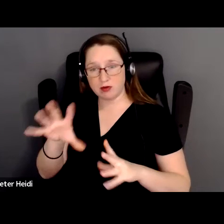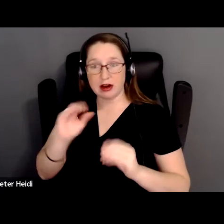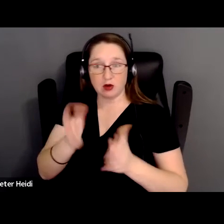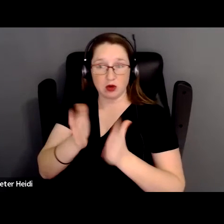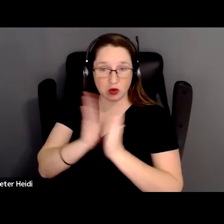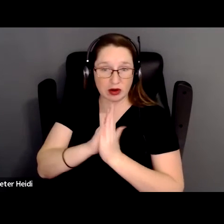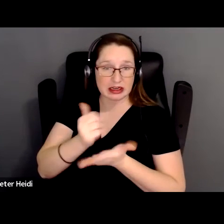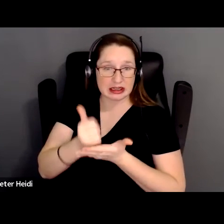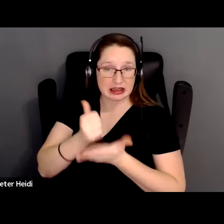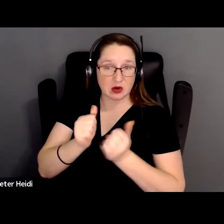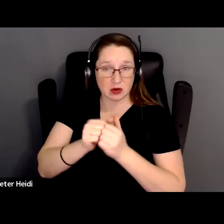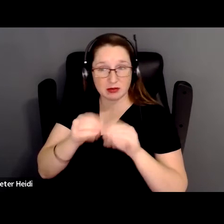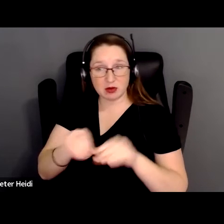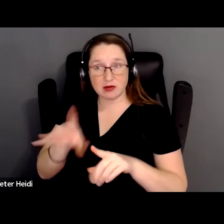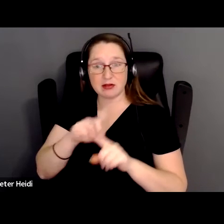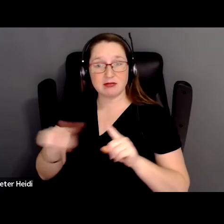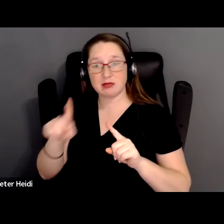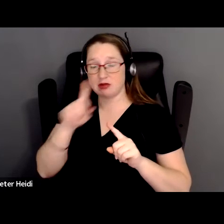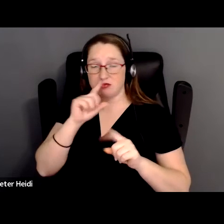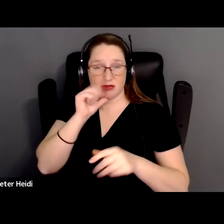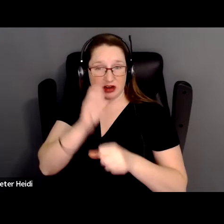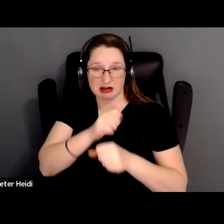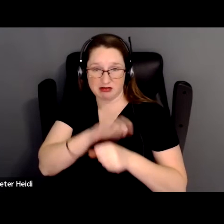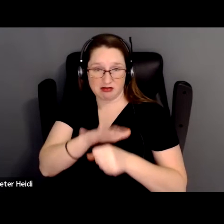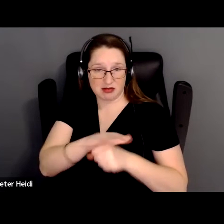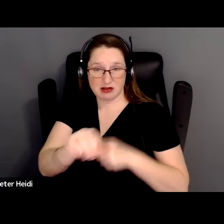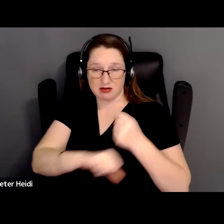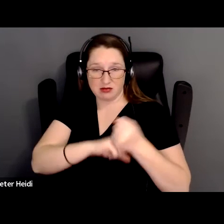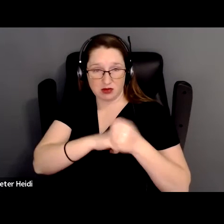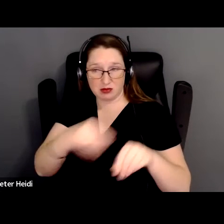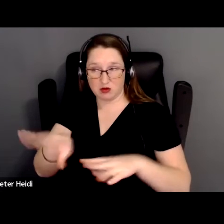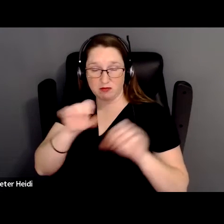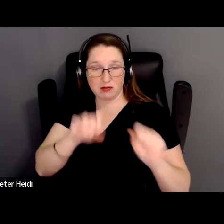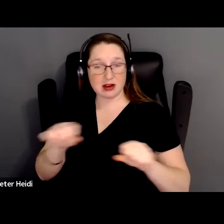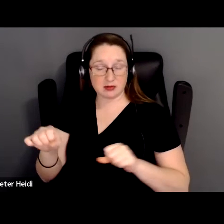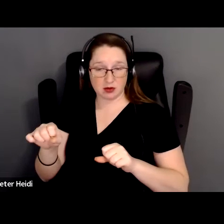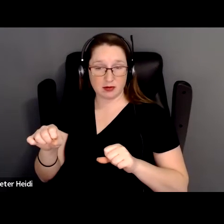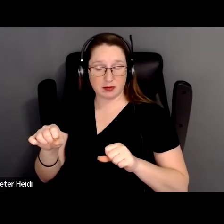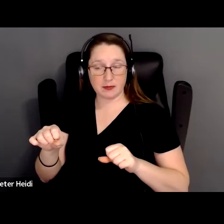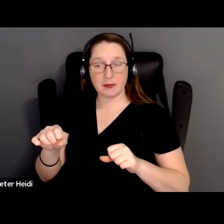assistance with moving, but had not gotten adequate supports to make a move possible one